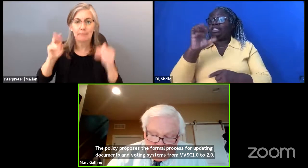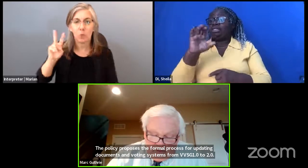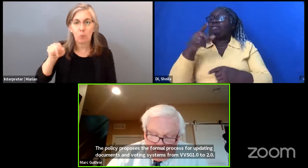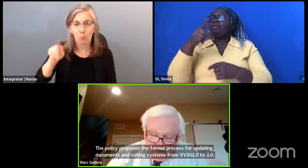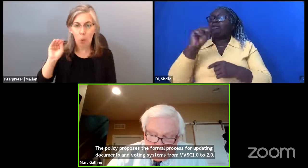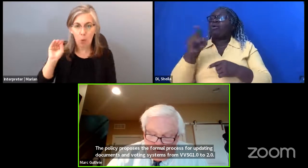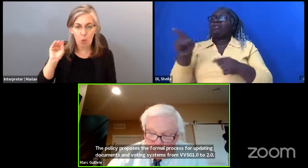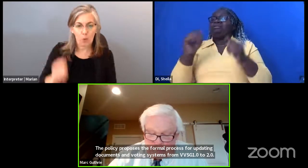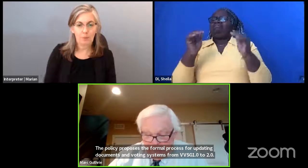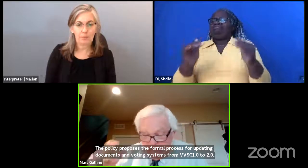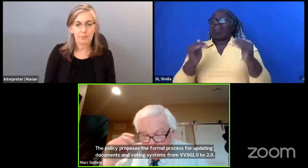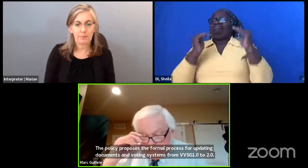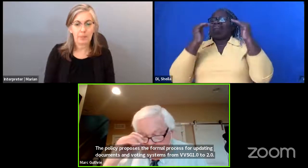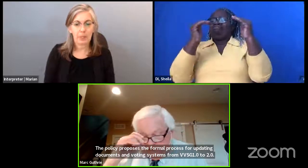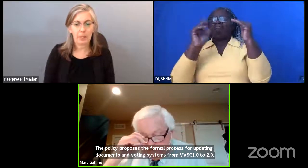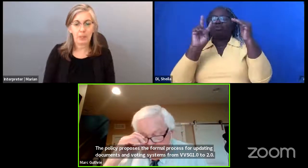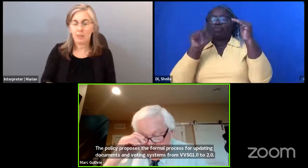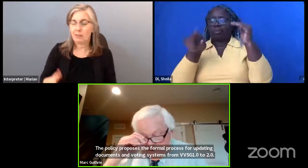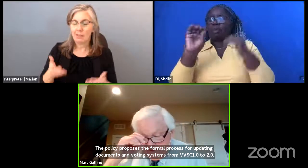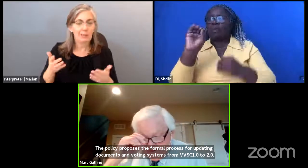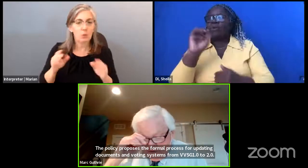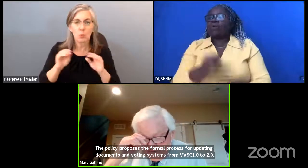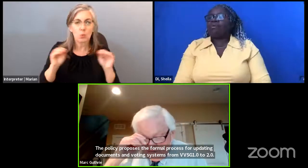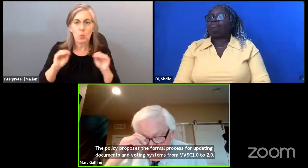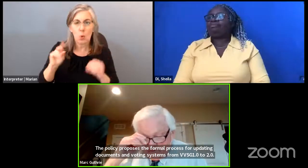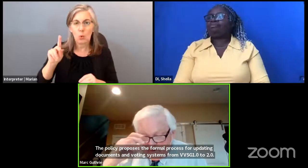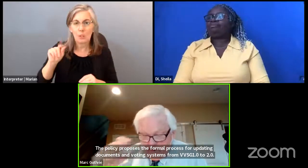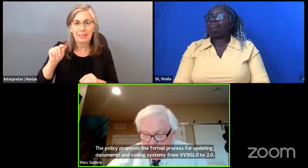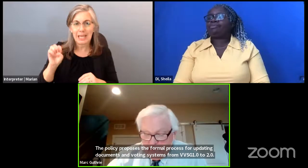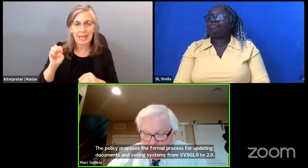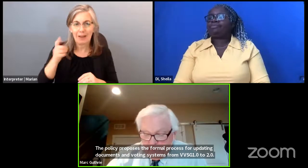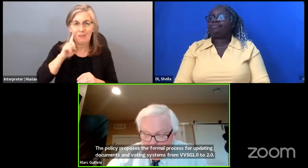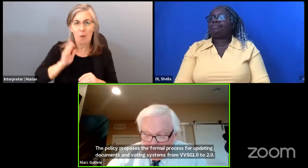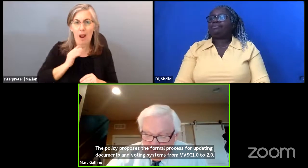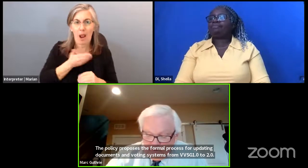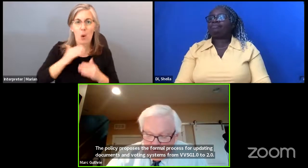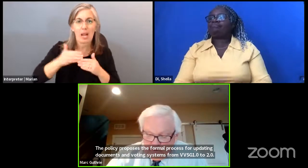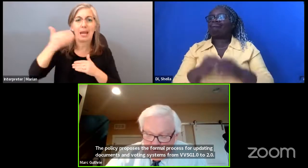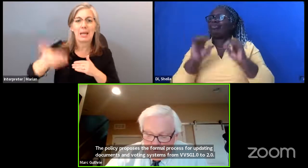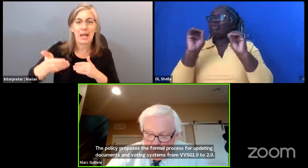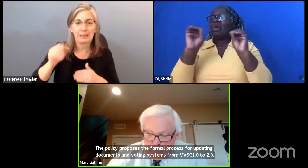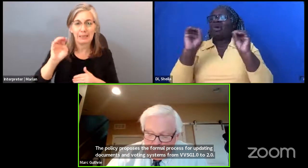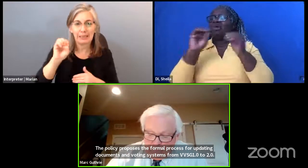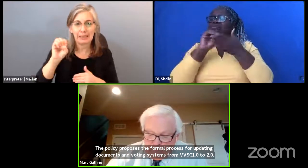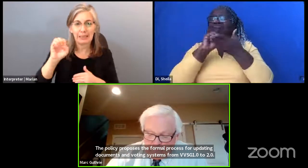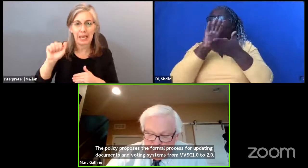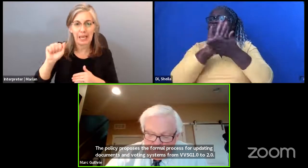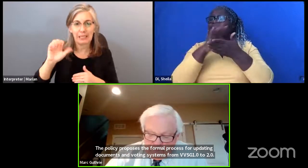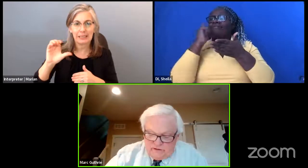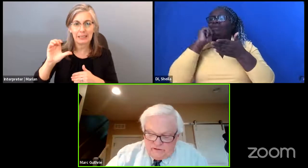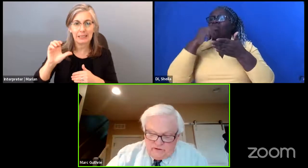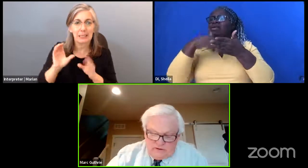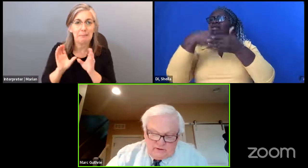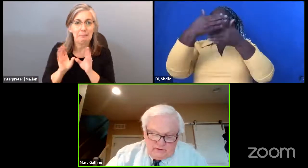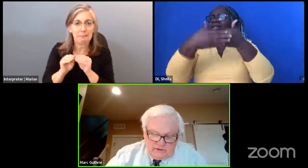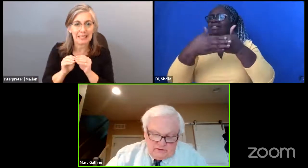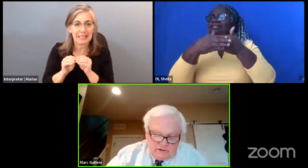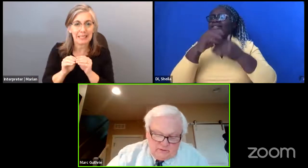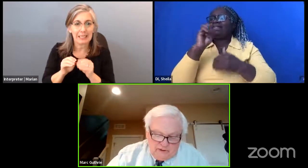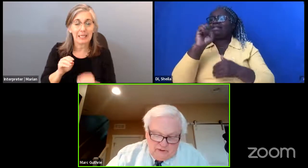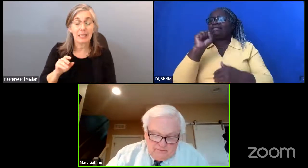We do not have dates set for the next EAC Advisory Board meeting or the TGDC meeting.